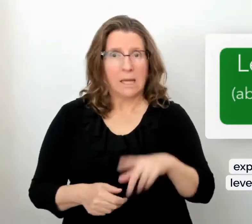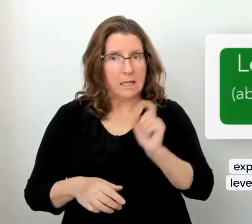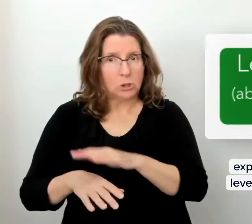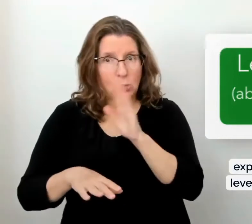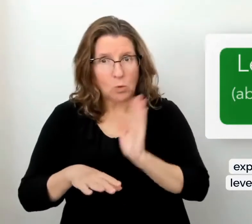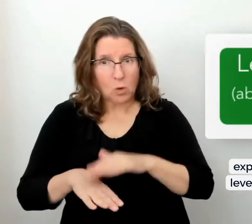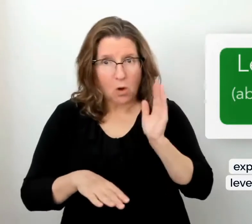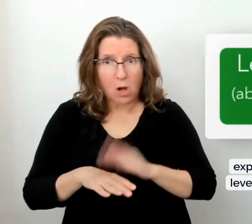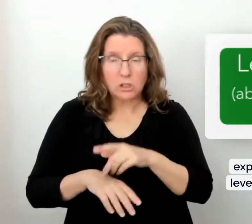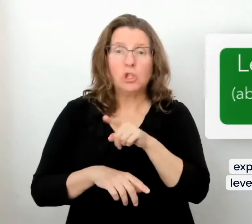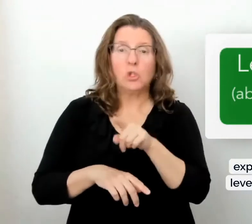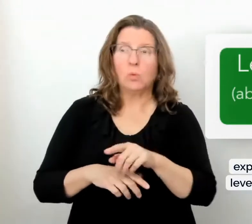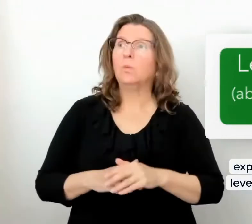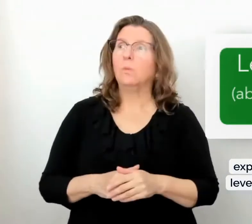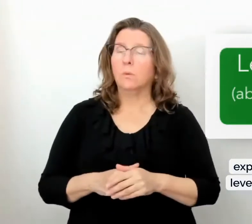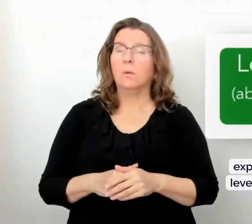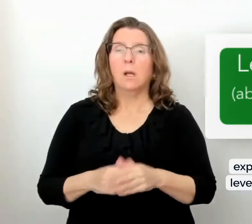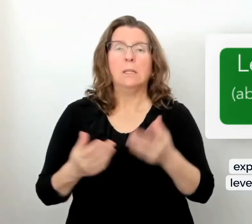I do want to caution you.